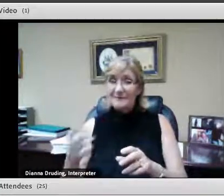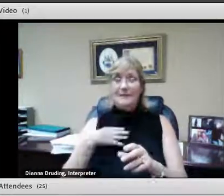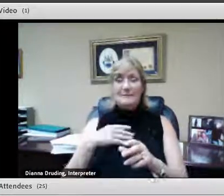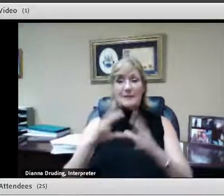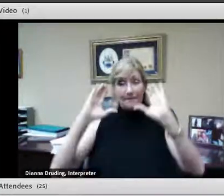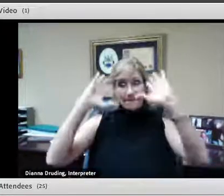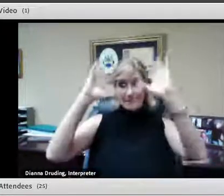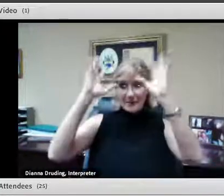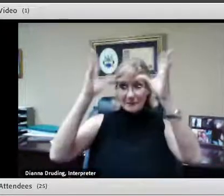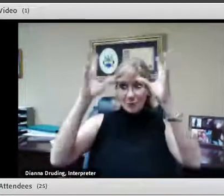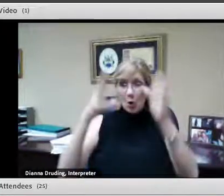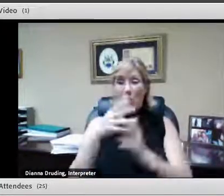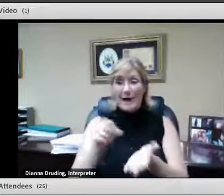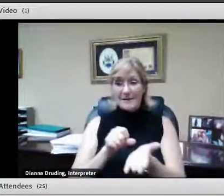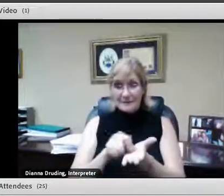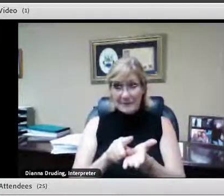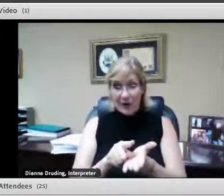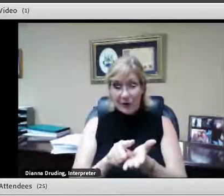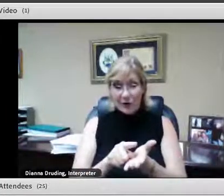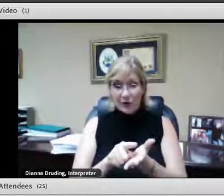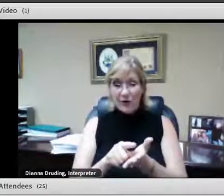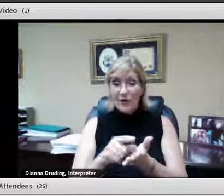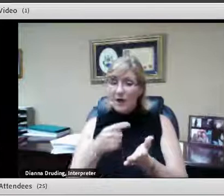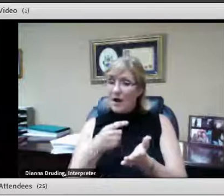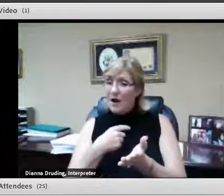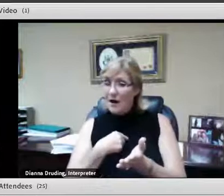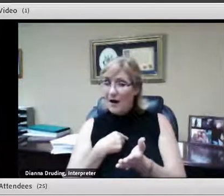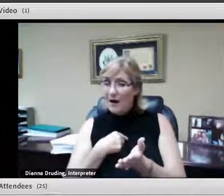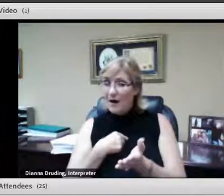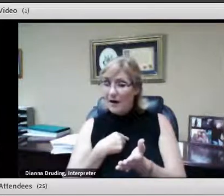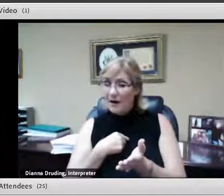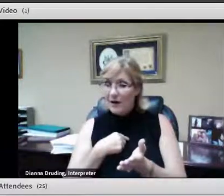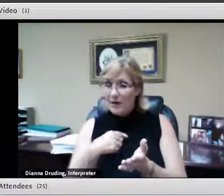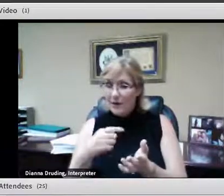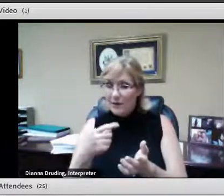I used to use Ozobots in a dance camp that I did